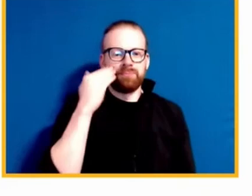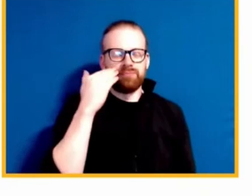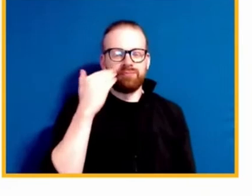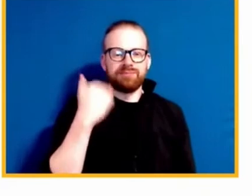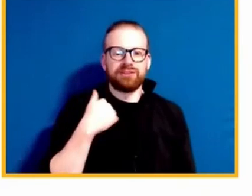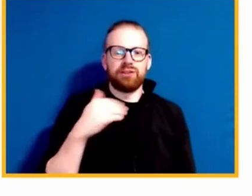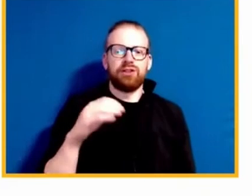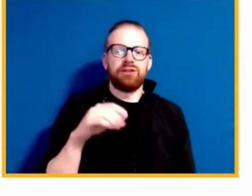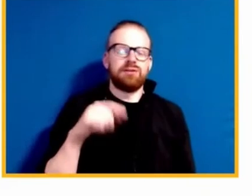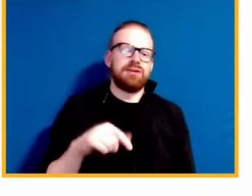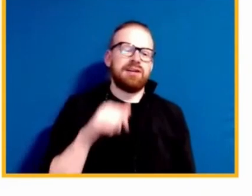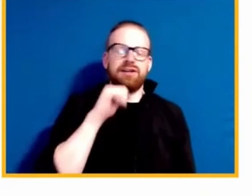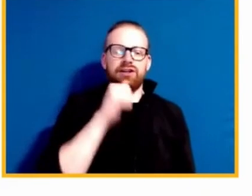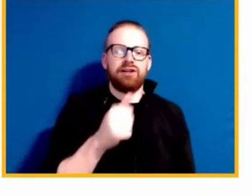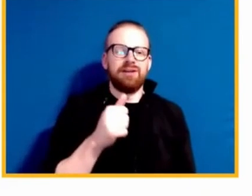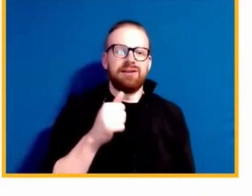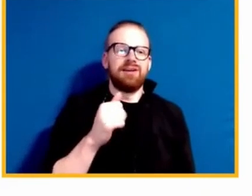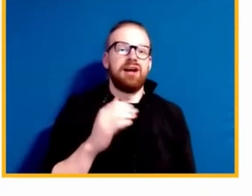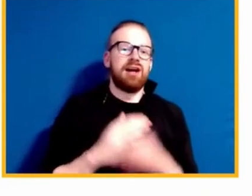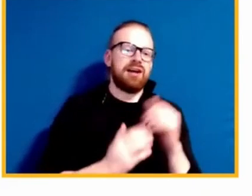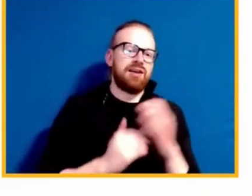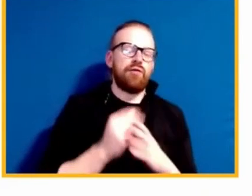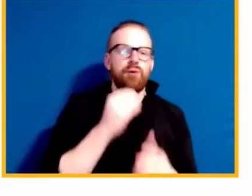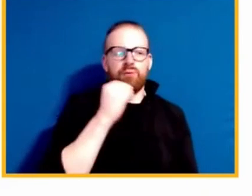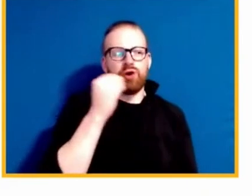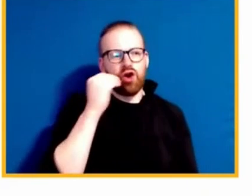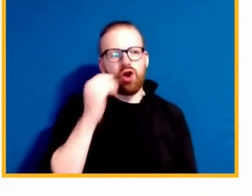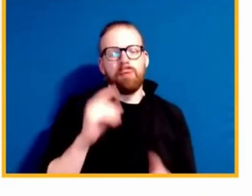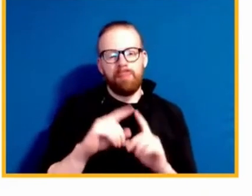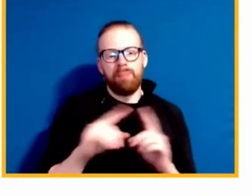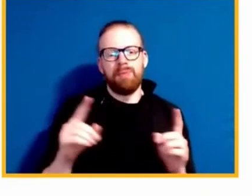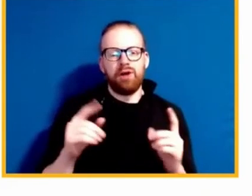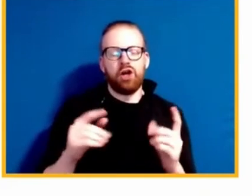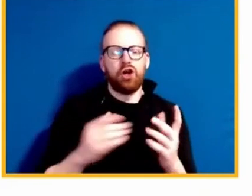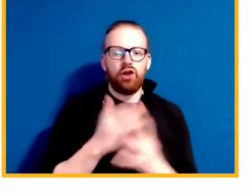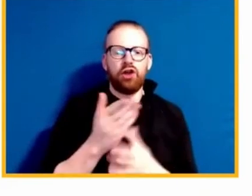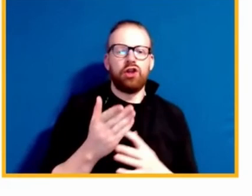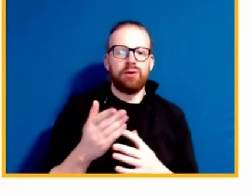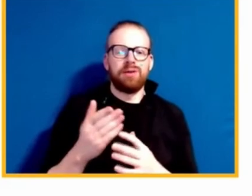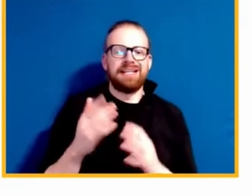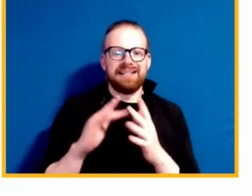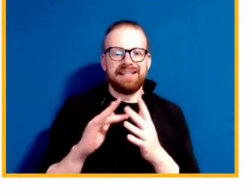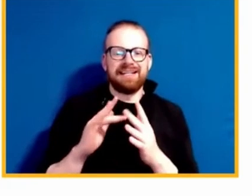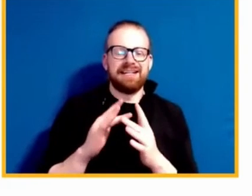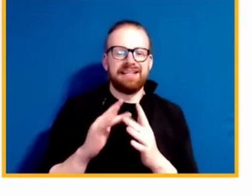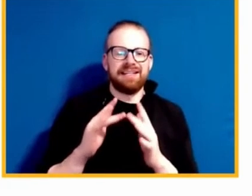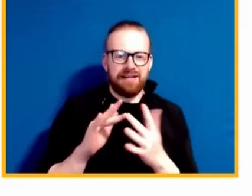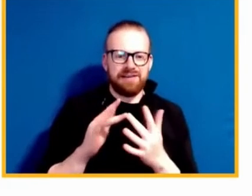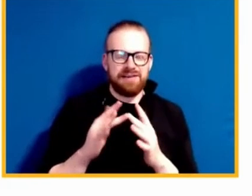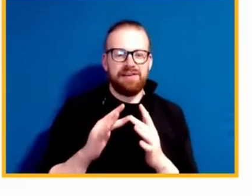this from not necessarily the comfort of our own homes but we're doing this you know through the power of the internet and,